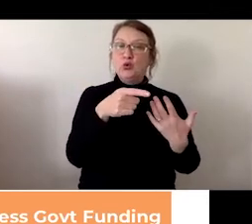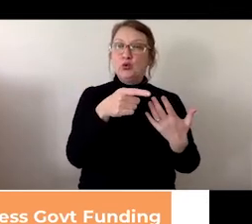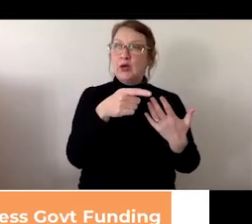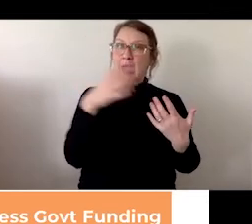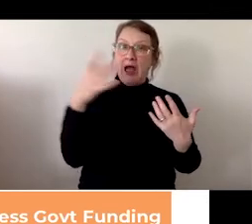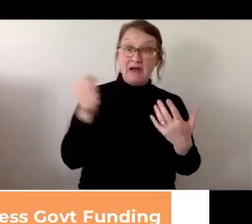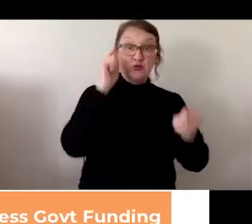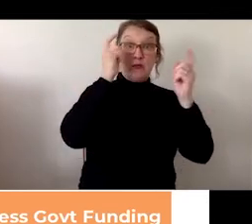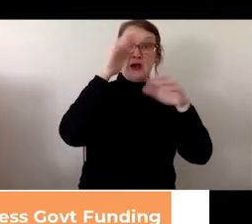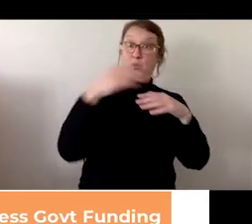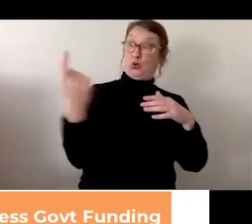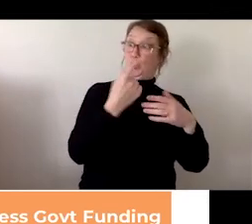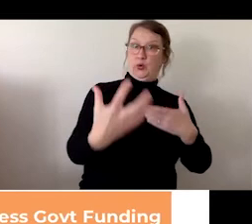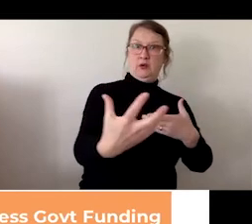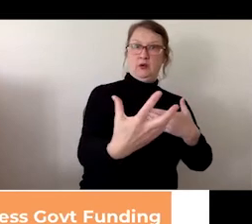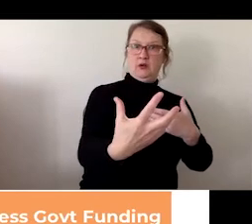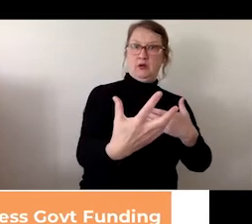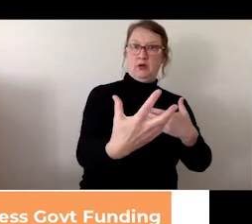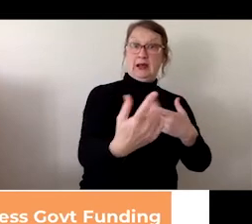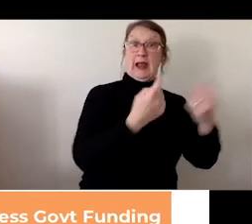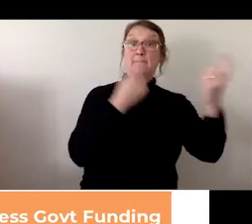You have to. New power, and the distributed way in which people are